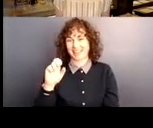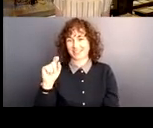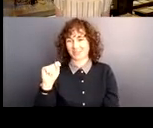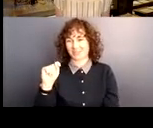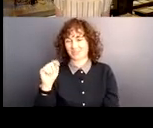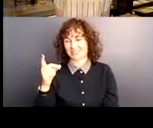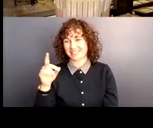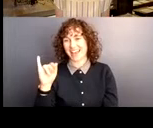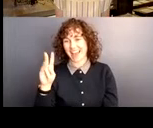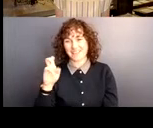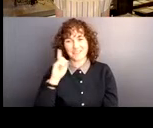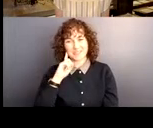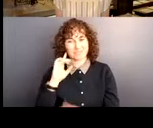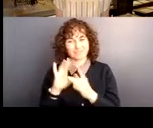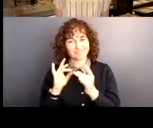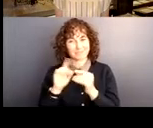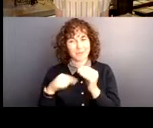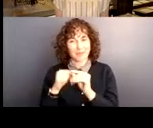I've heard a lot about them. Heard a lot about them.